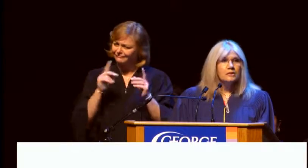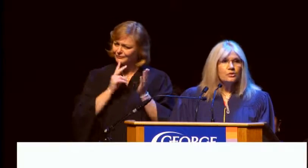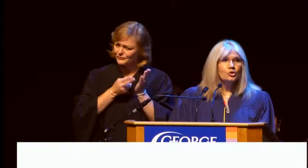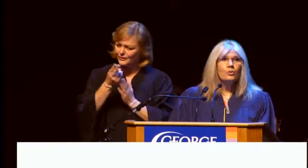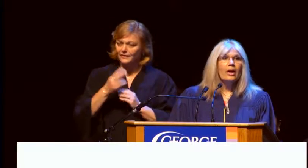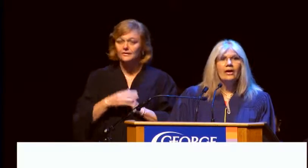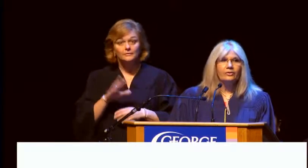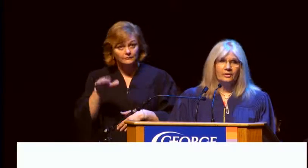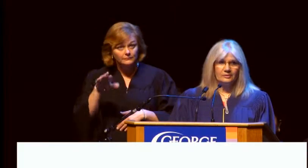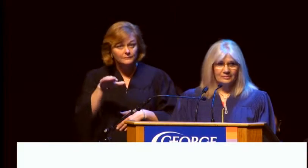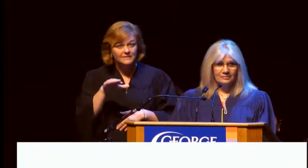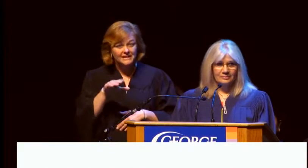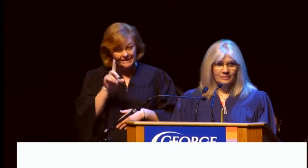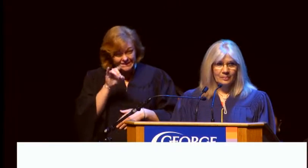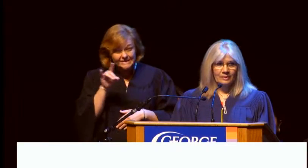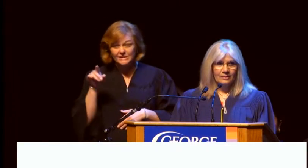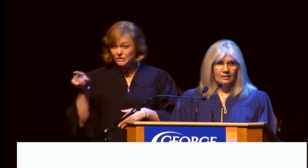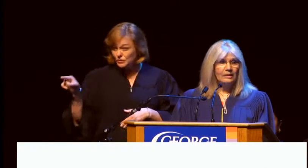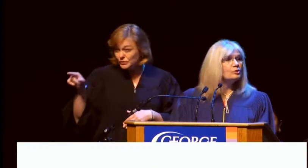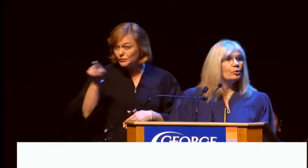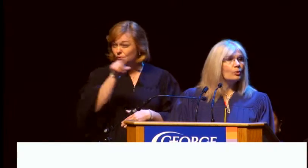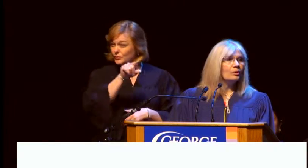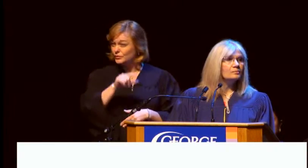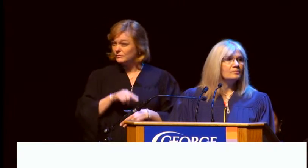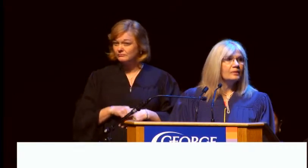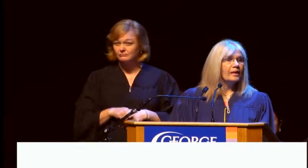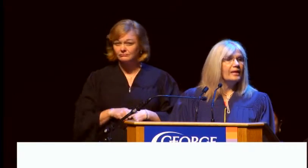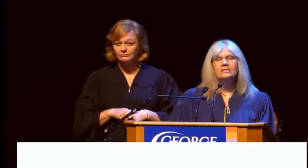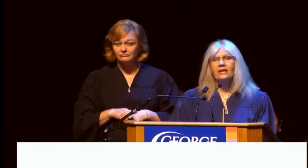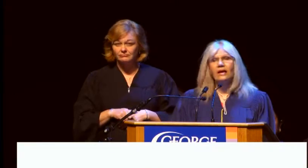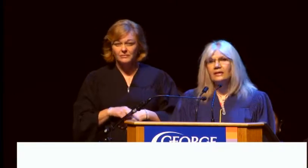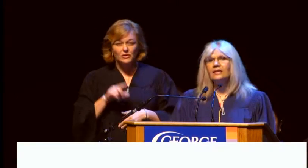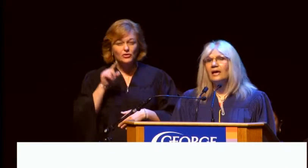DID YOU EVER... IN YOUR ENTIRE LIFE...